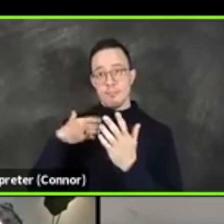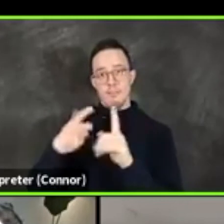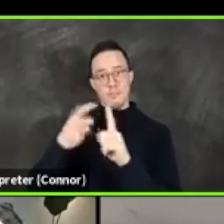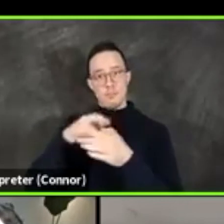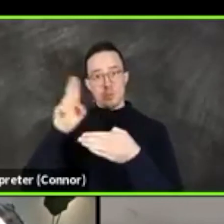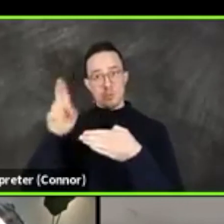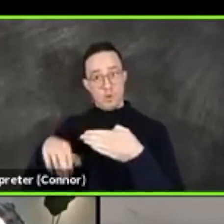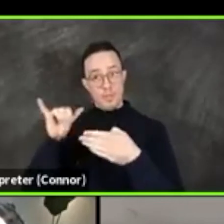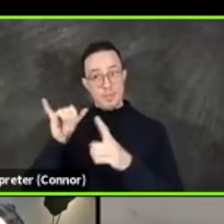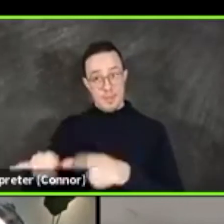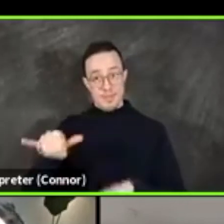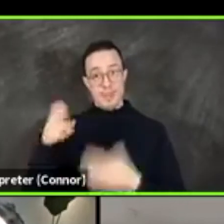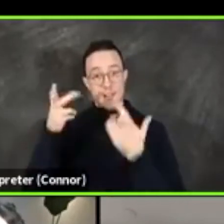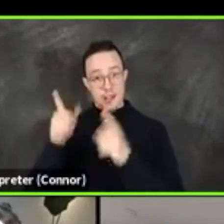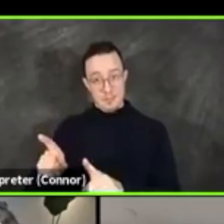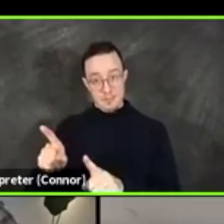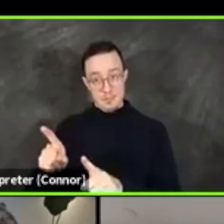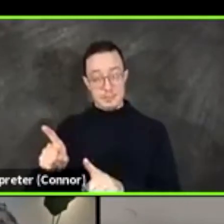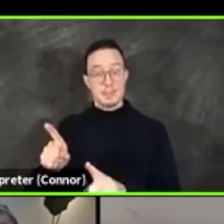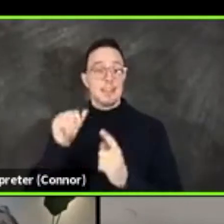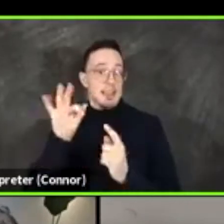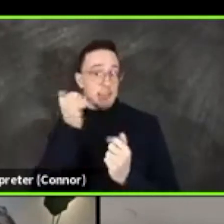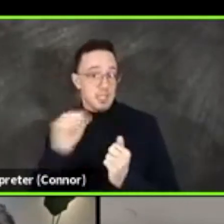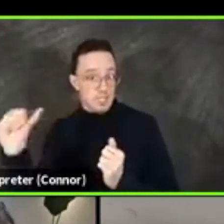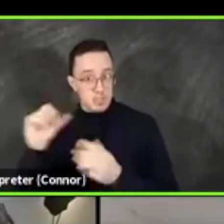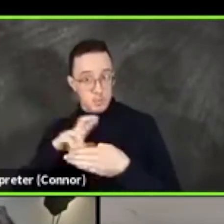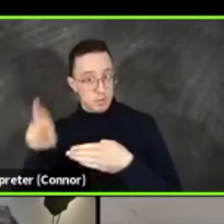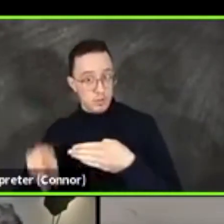HAPPENS. IF ANYTHING COMES OUT OF IT.